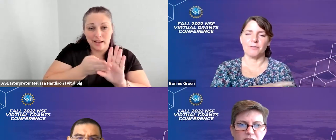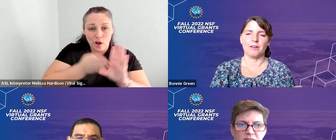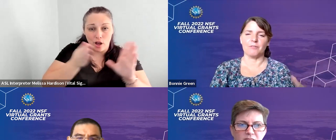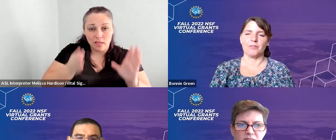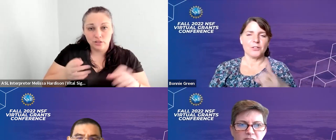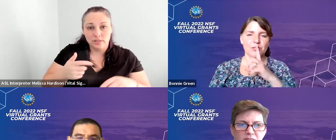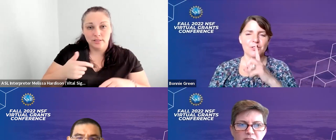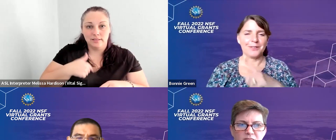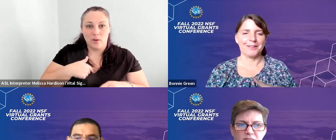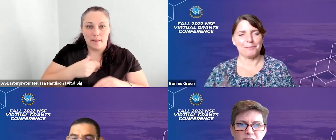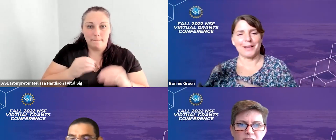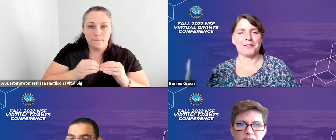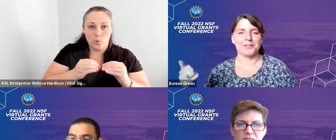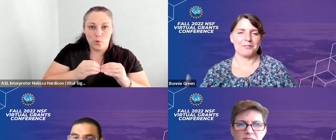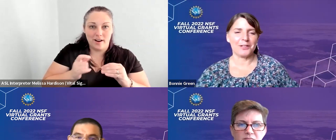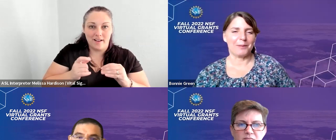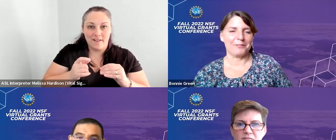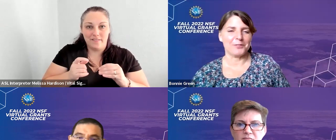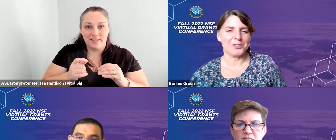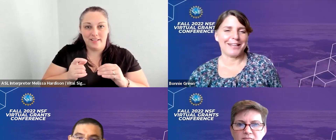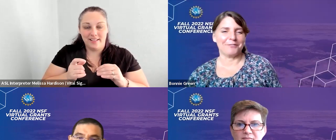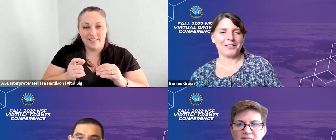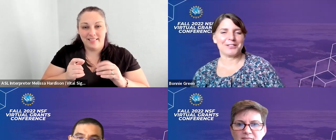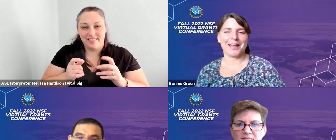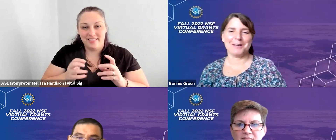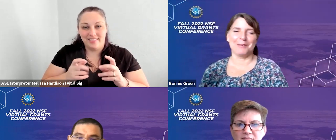my counseling friends might have just taken offense to that --